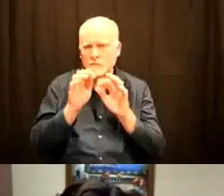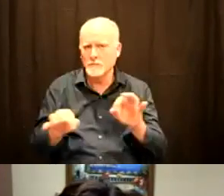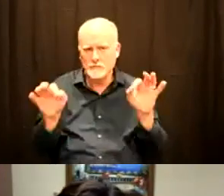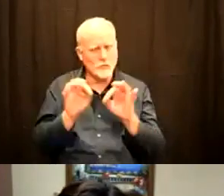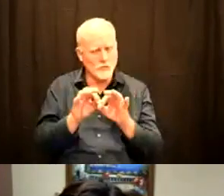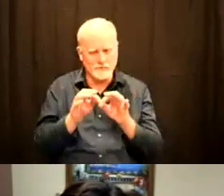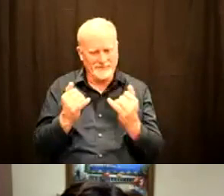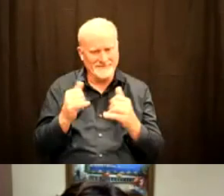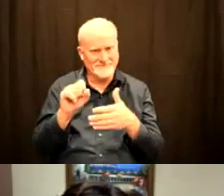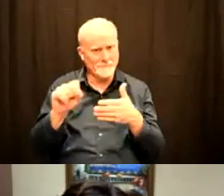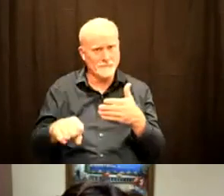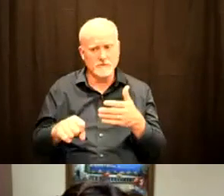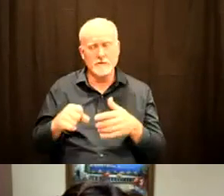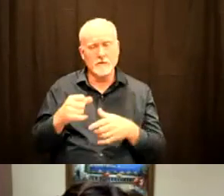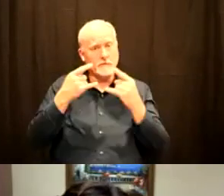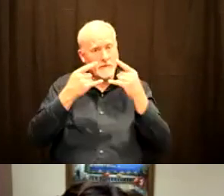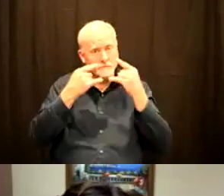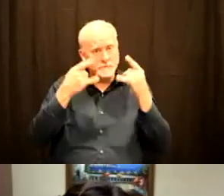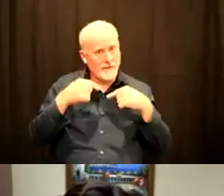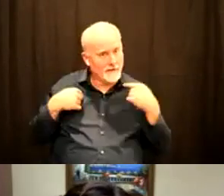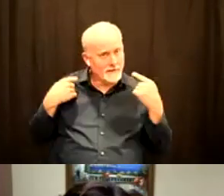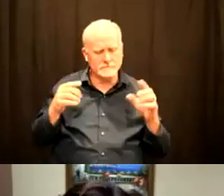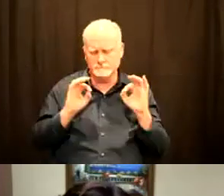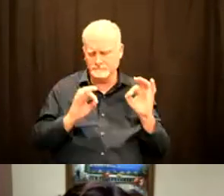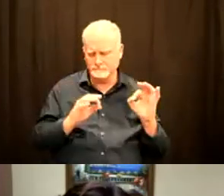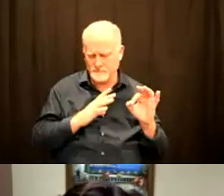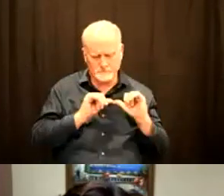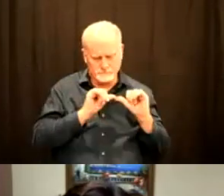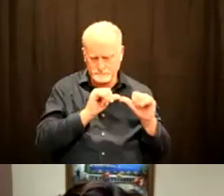after the the masking that we're already doing a great job of on campus and the social distancing